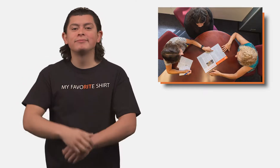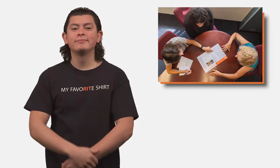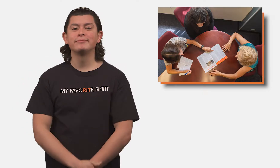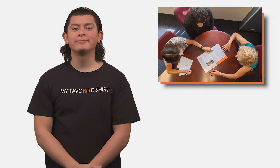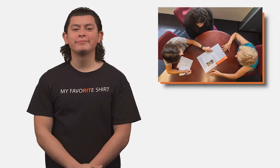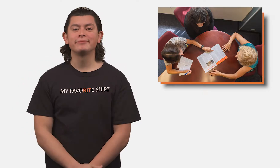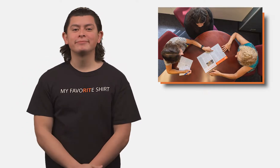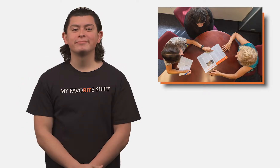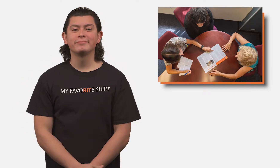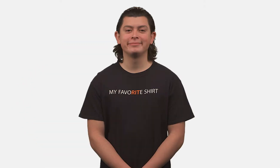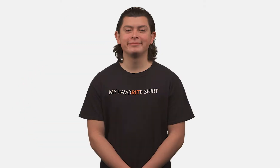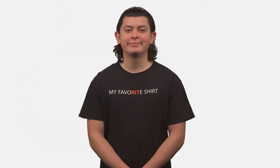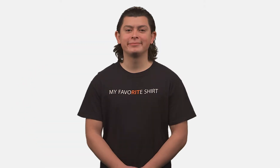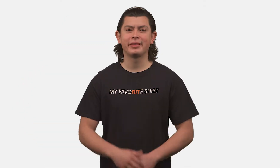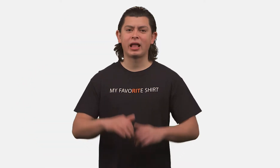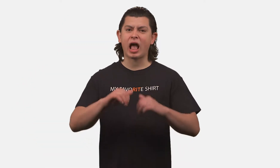AND HOW MUCH THEY WILL COST.